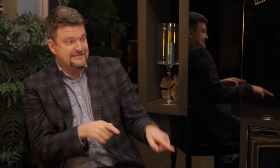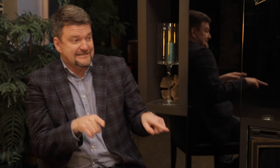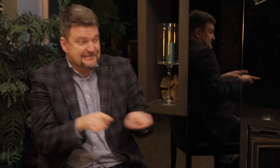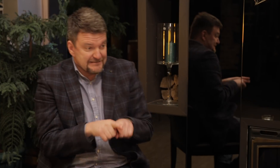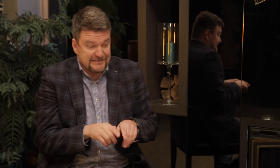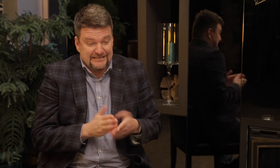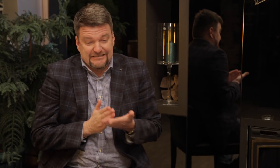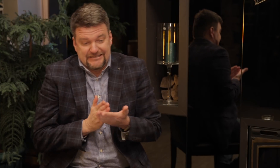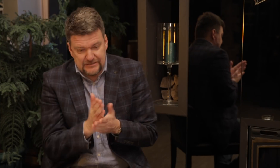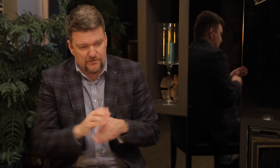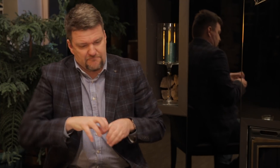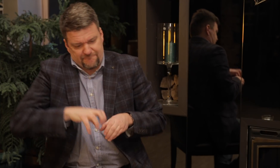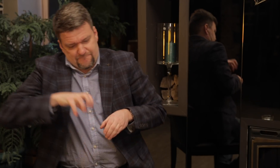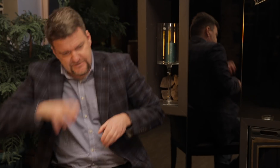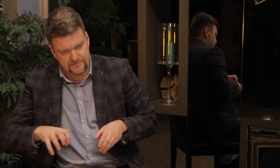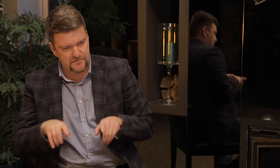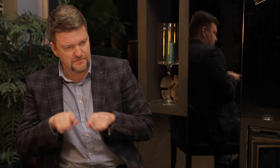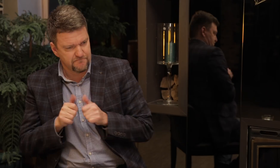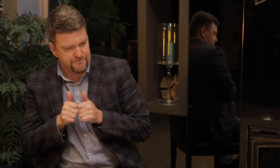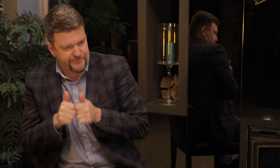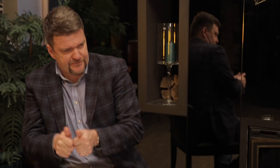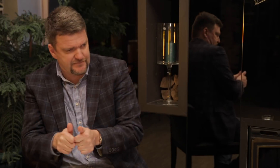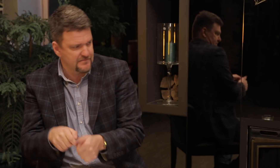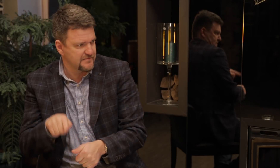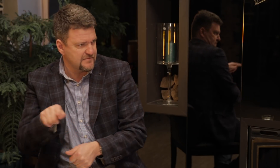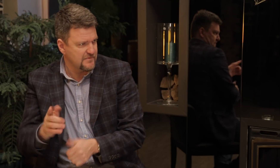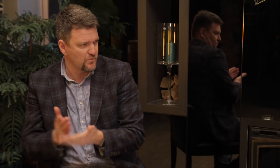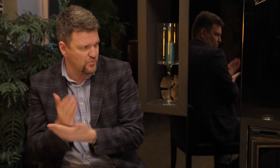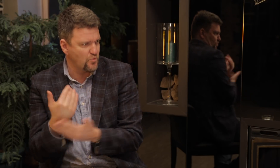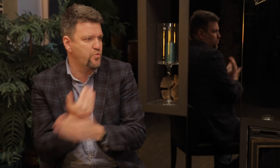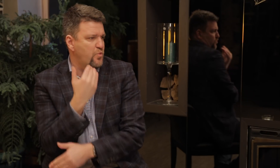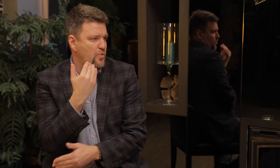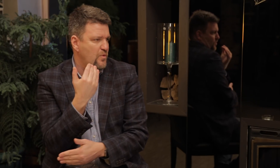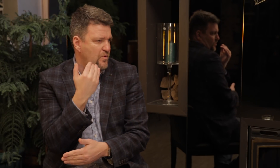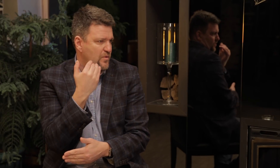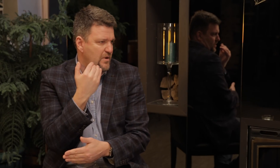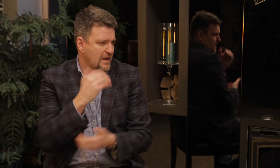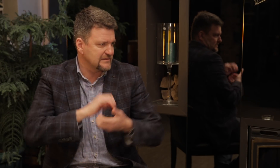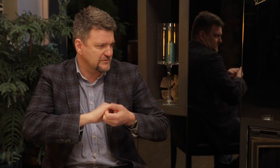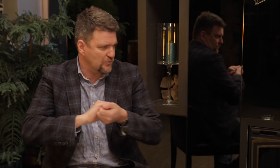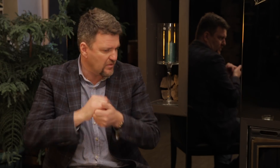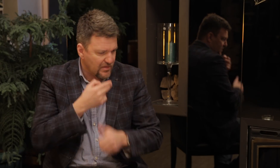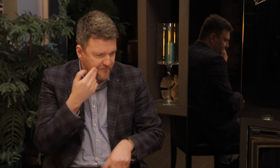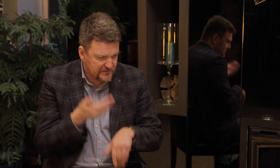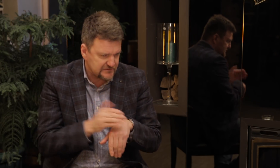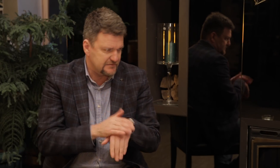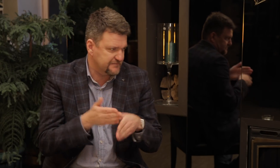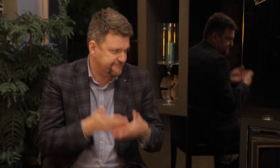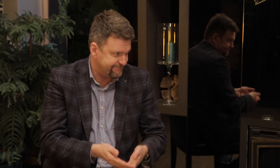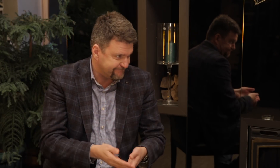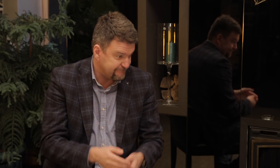So, this is the reason we have a new organisation, Deaf Skills.